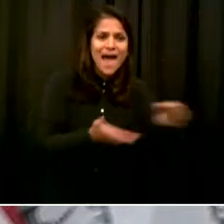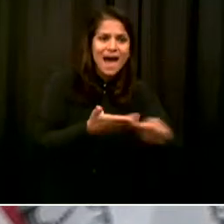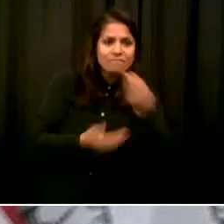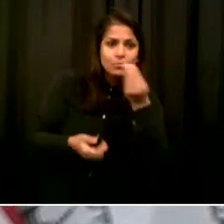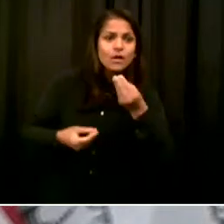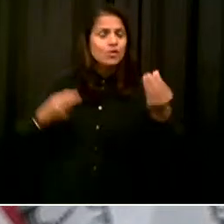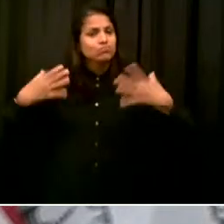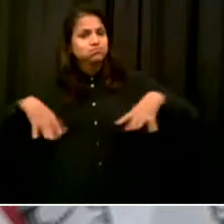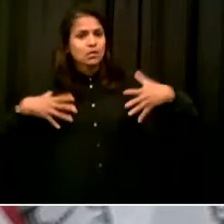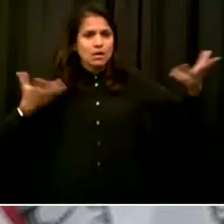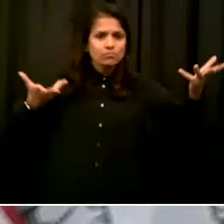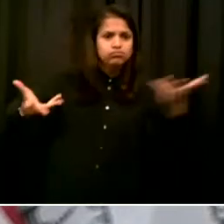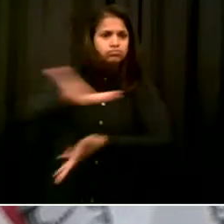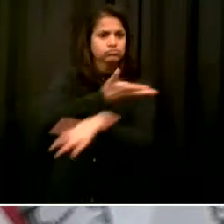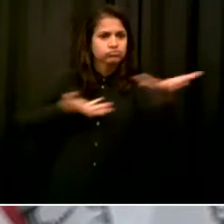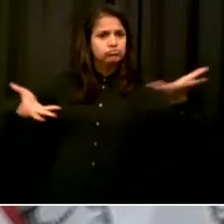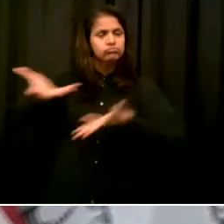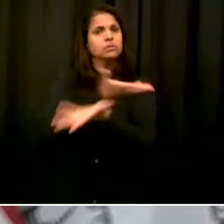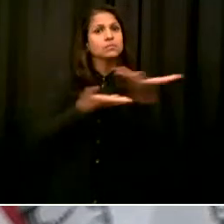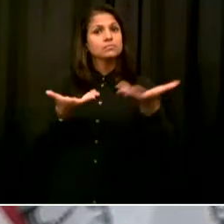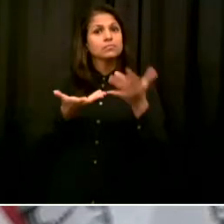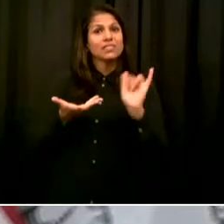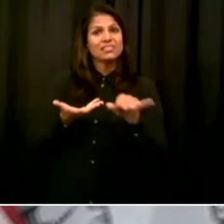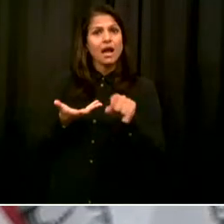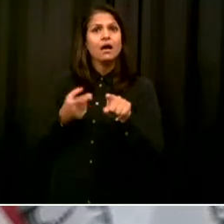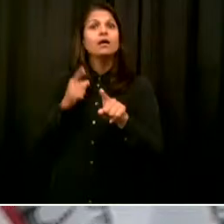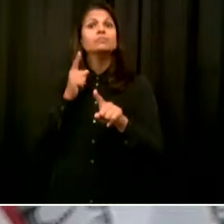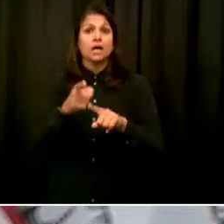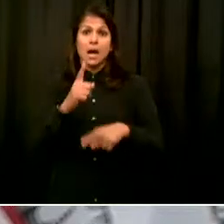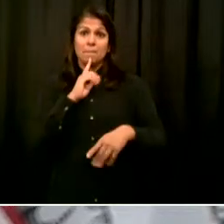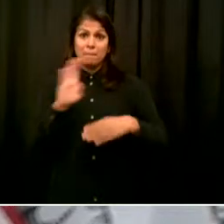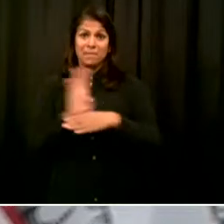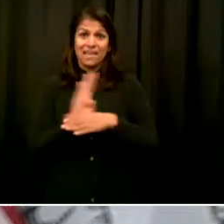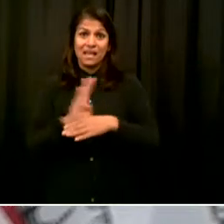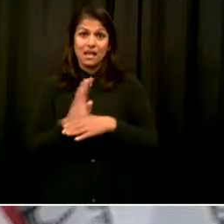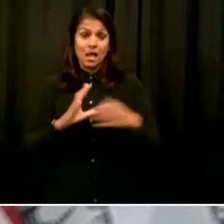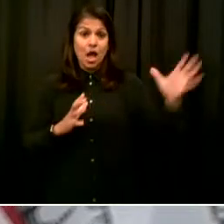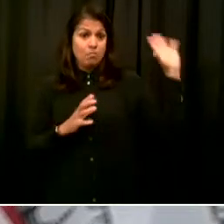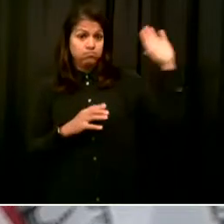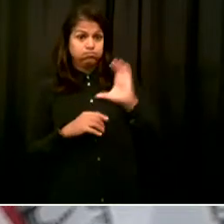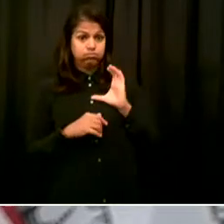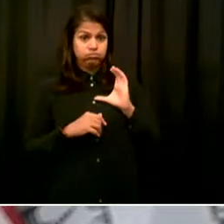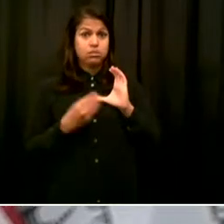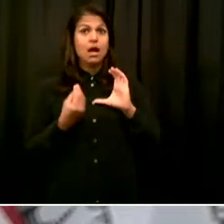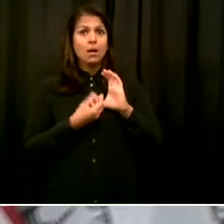SO, THEHEE RIS A LOT OF BUSINESSES THAT I THINK IITF HH